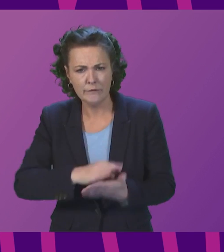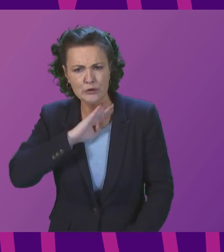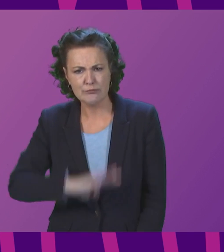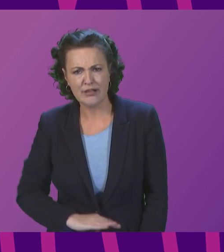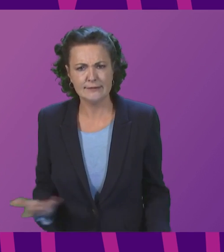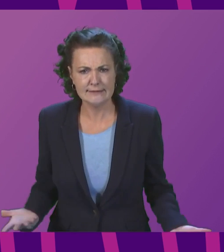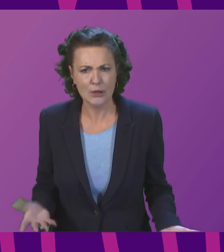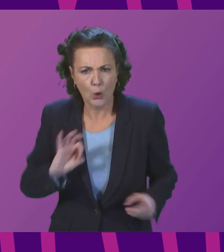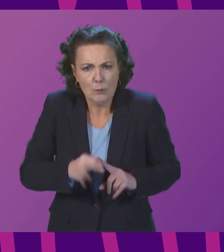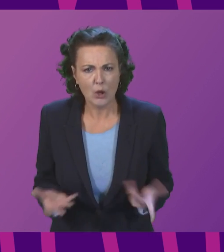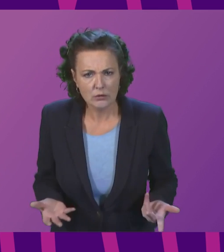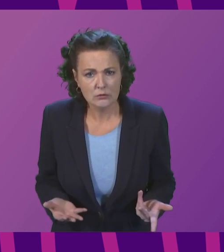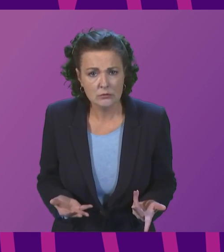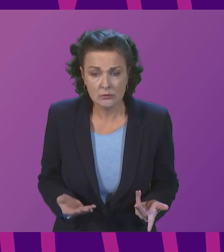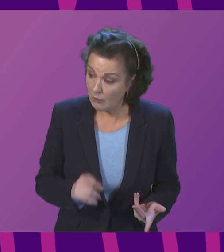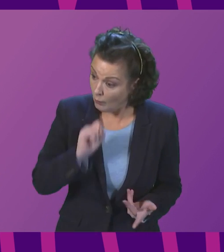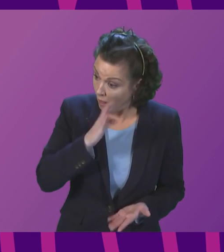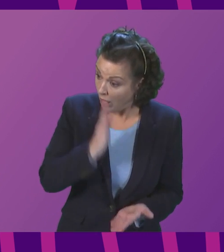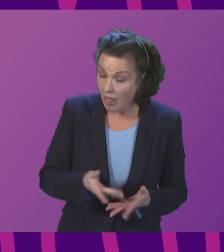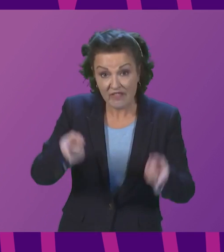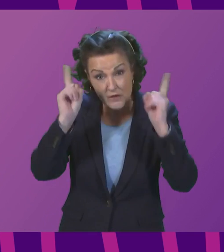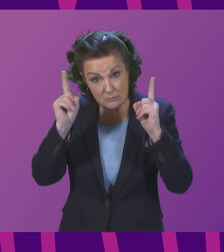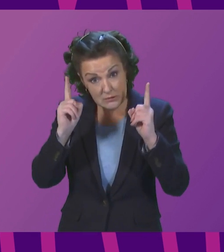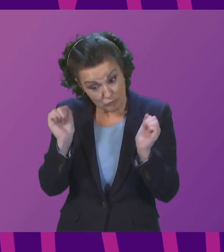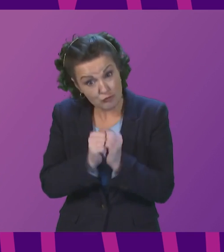Will the First Minister agree to meet that teacher to find out what CAMHS delays feel